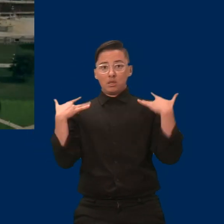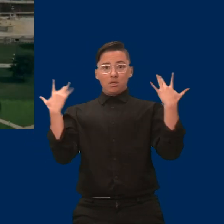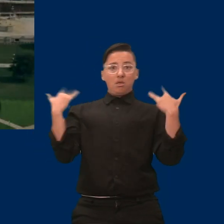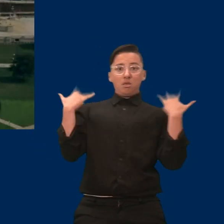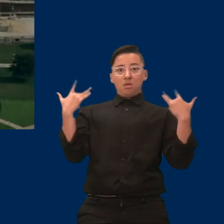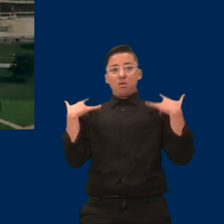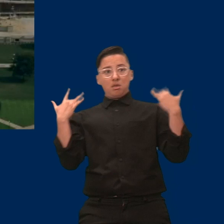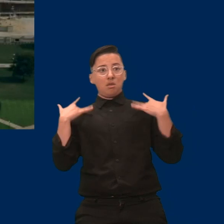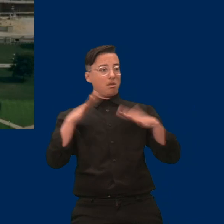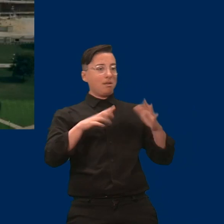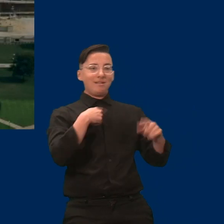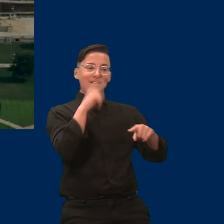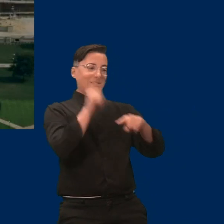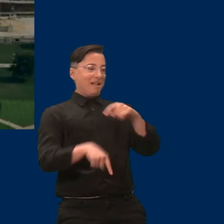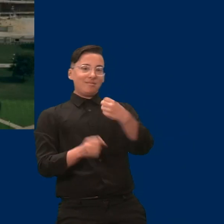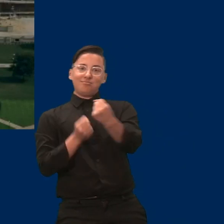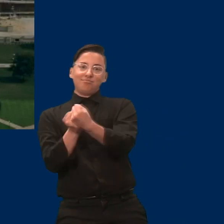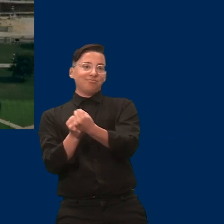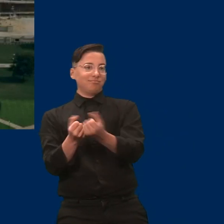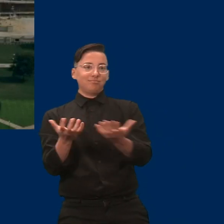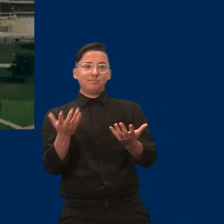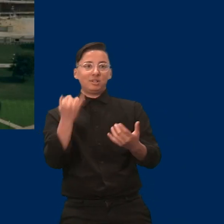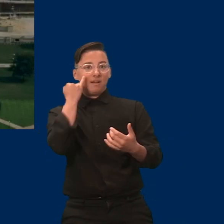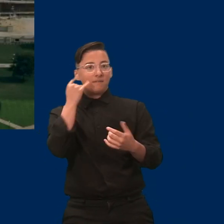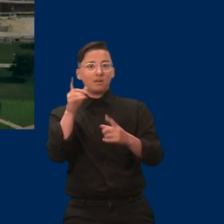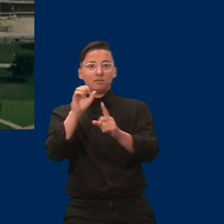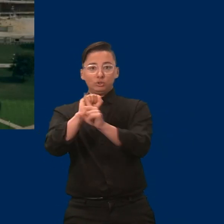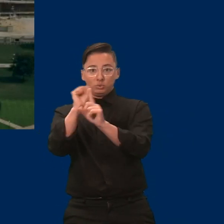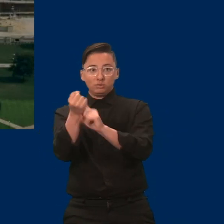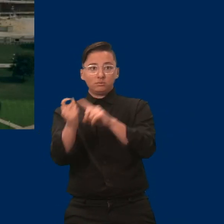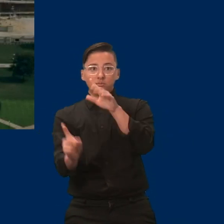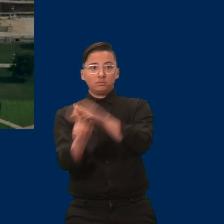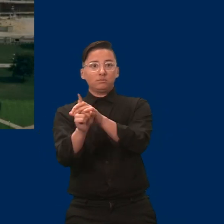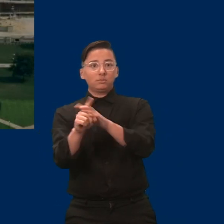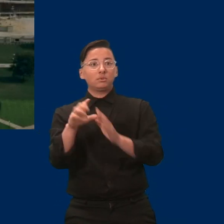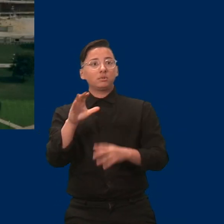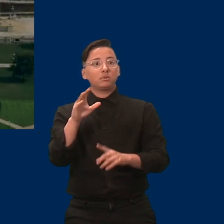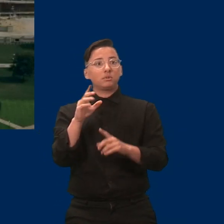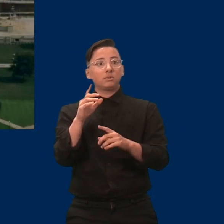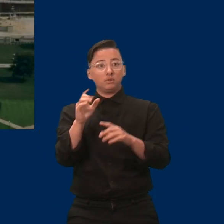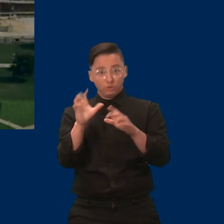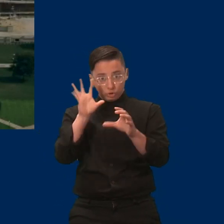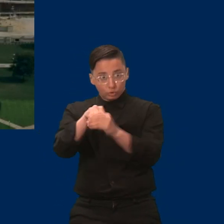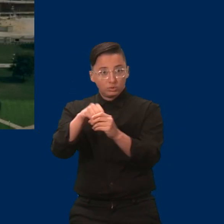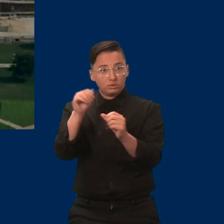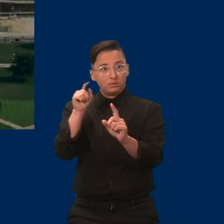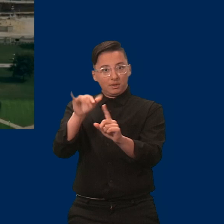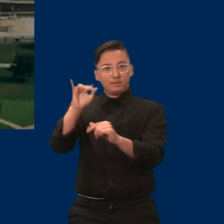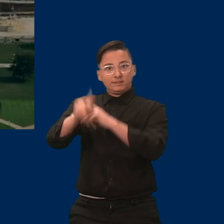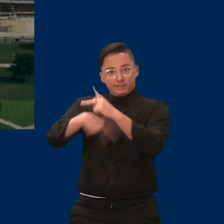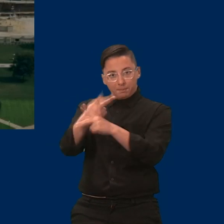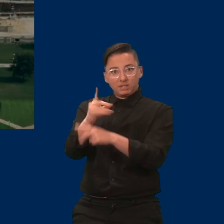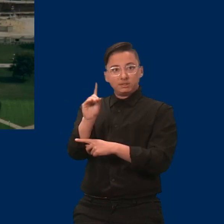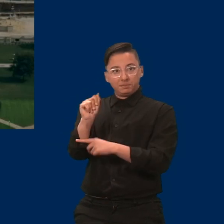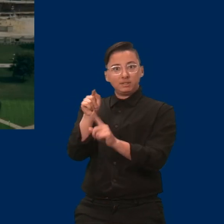and those with episodic disabilities must go to the federal government to have their cases heard. And we believe that the state of Minnesota